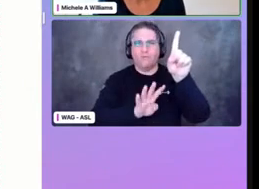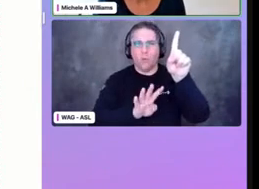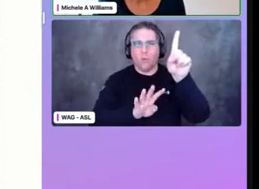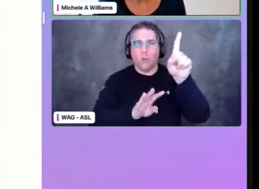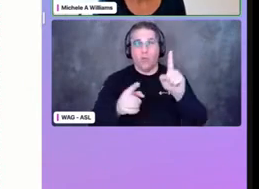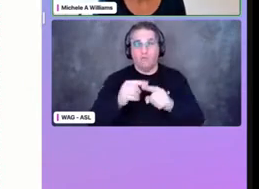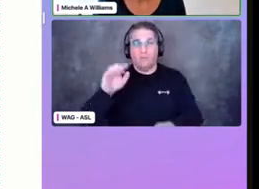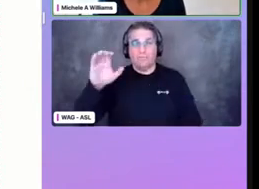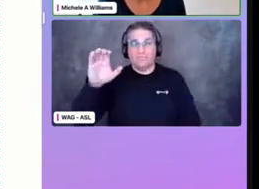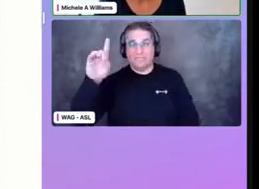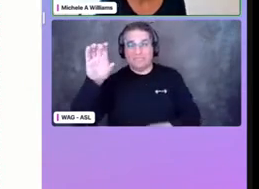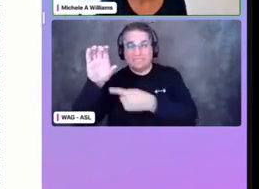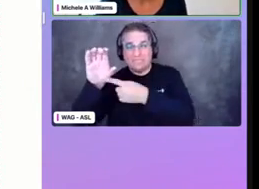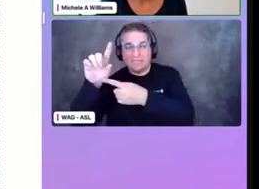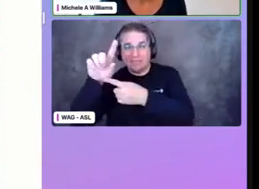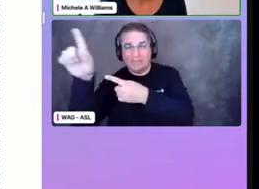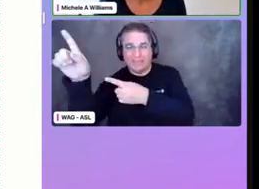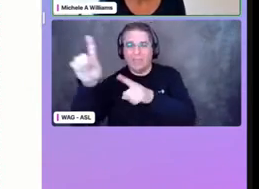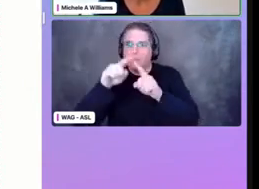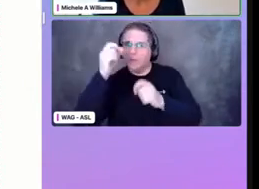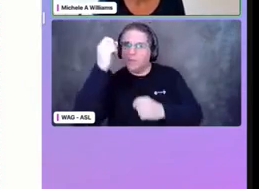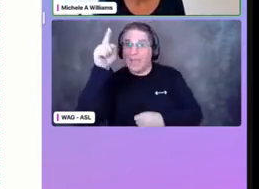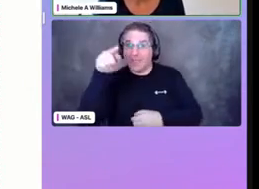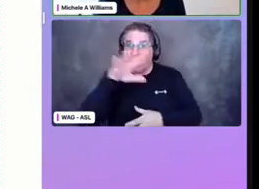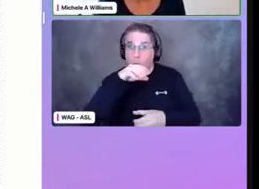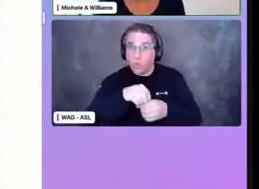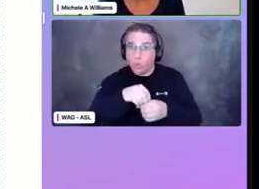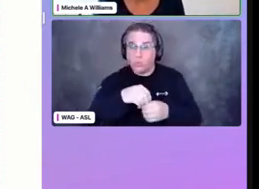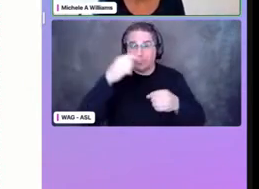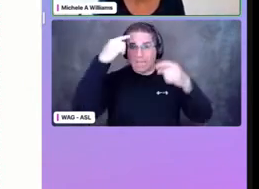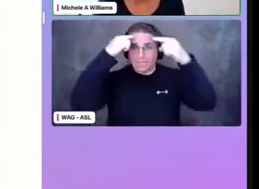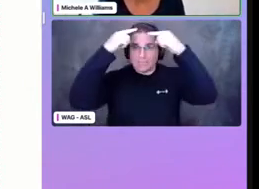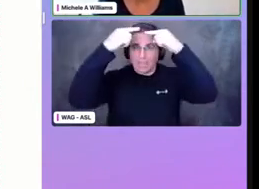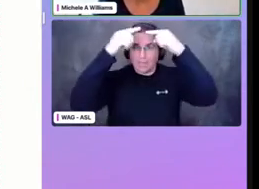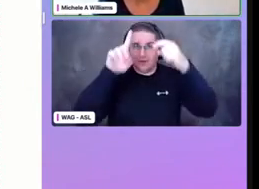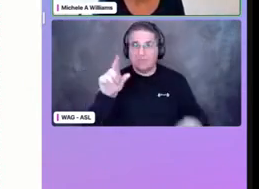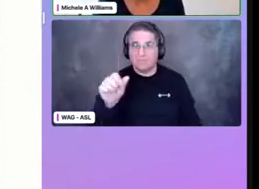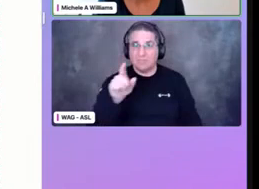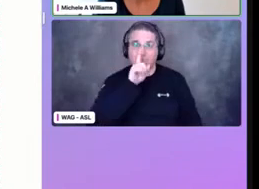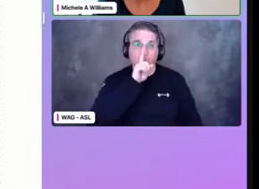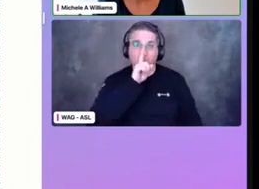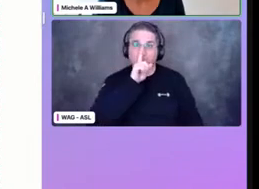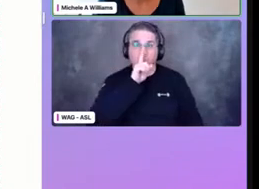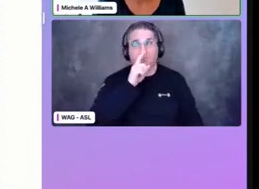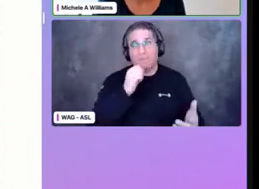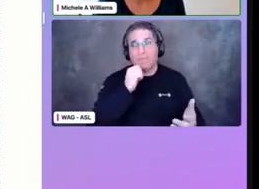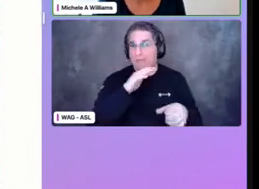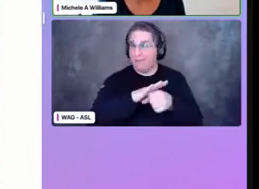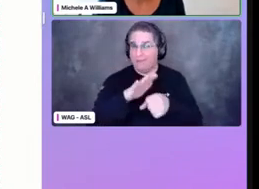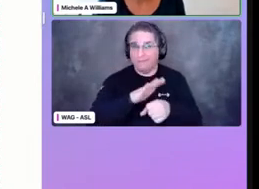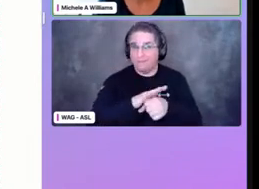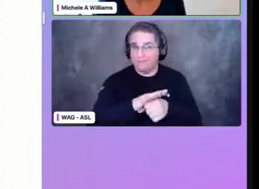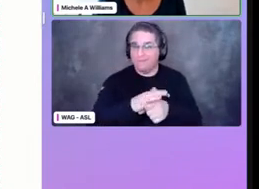one in four, one in five people things from the census or CDC, we know those don't even account for cognitive